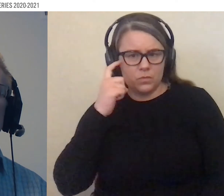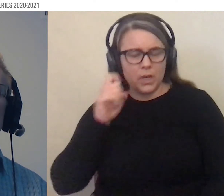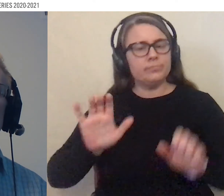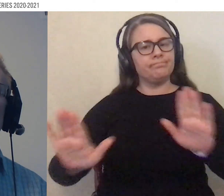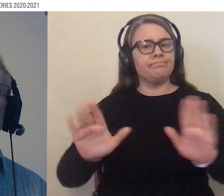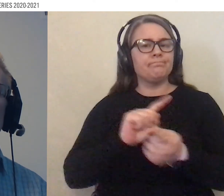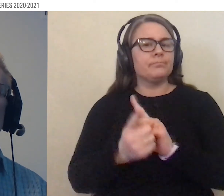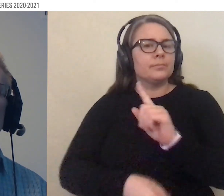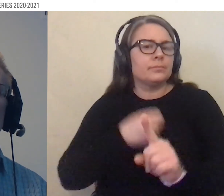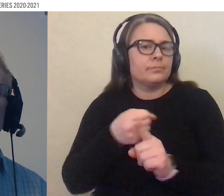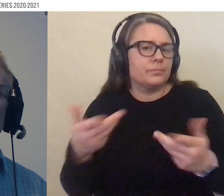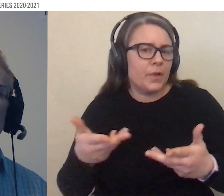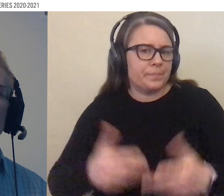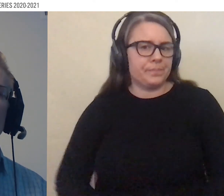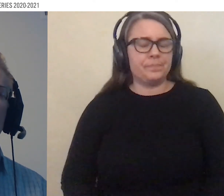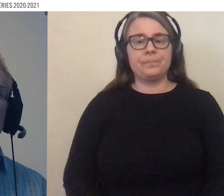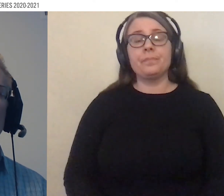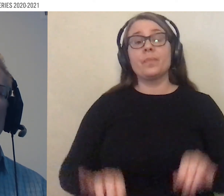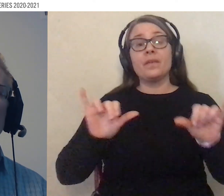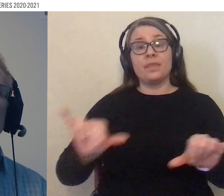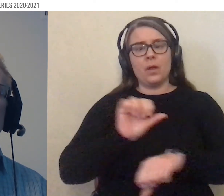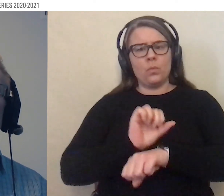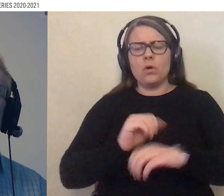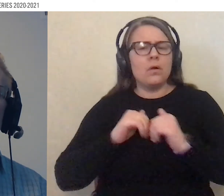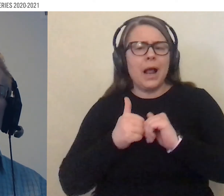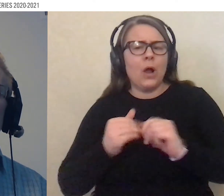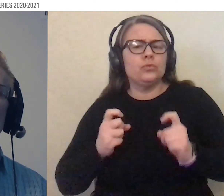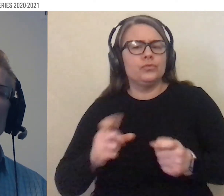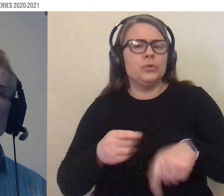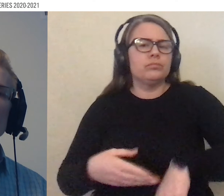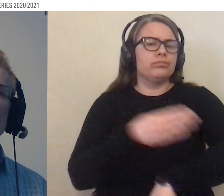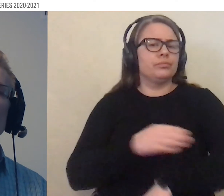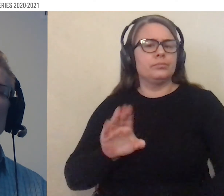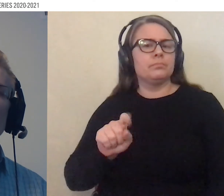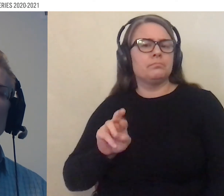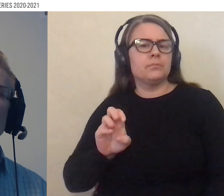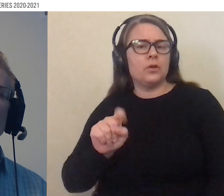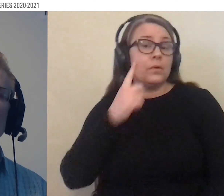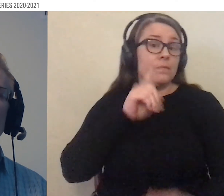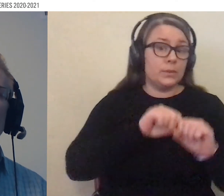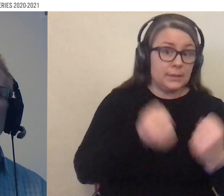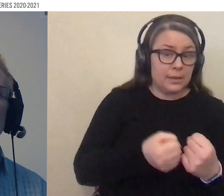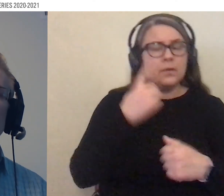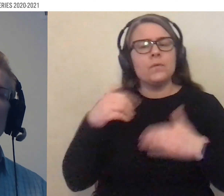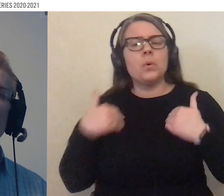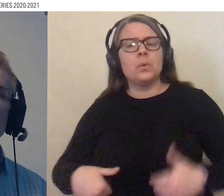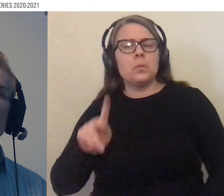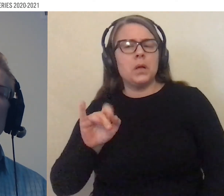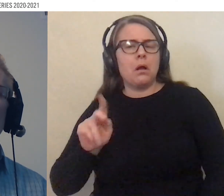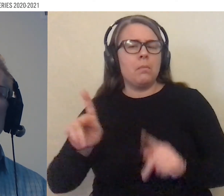of the Developing Brain and how does this work contribute to the betterment of society and humankind?